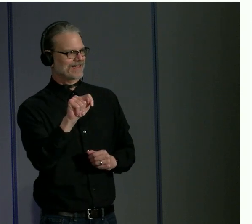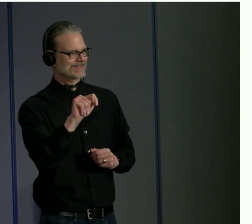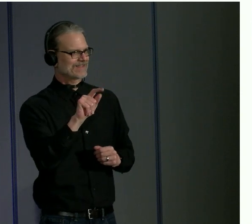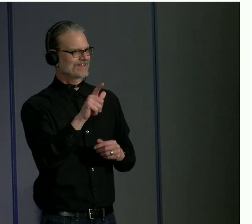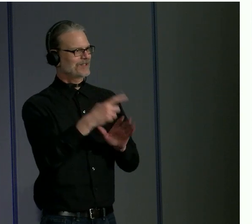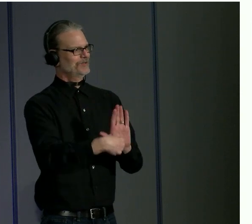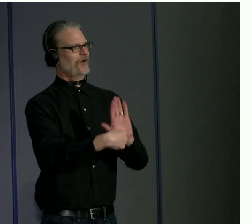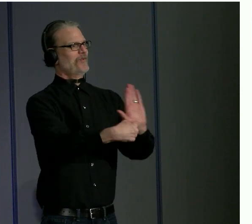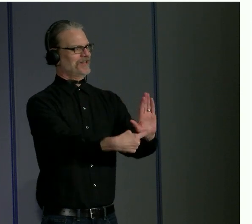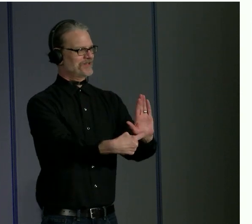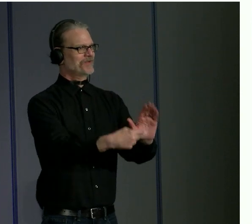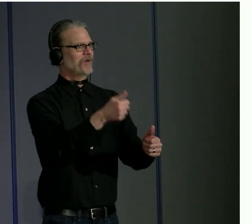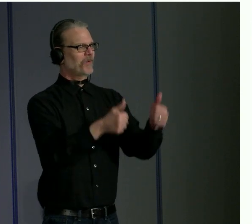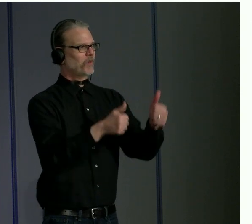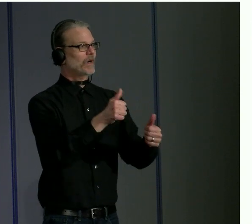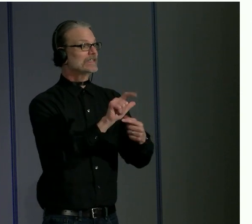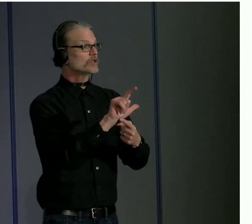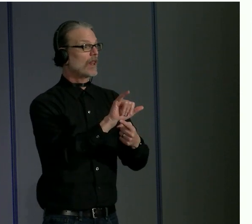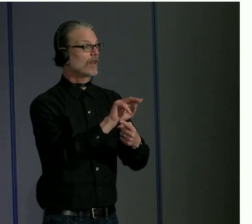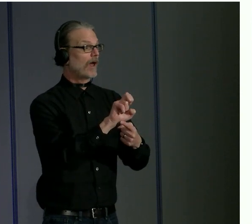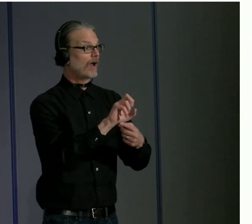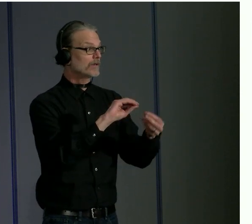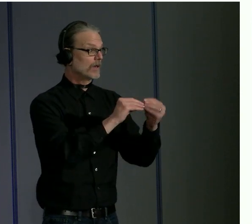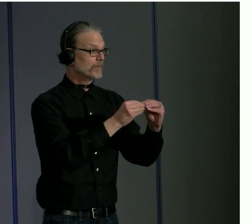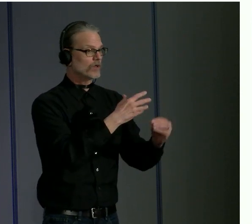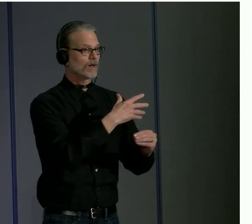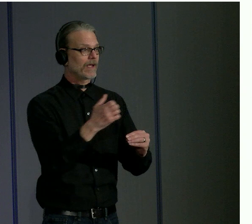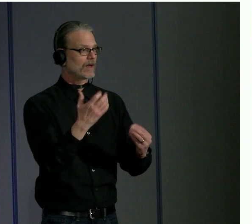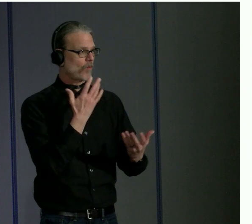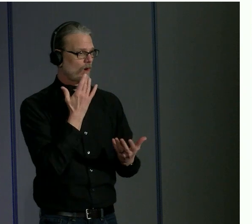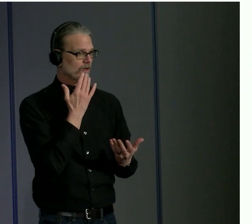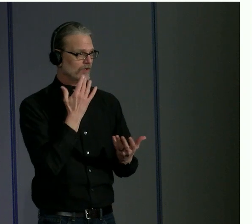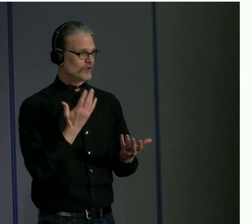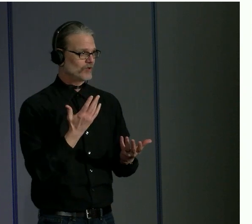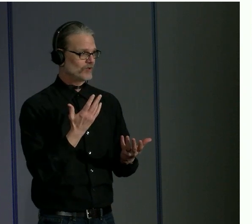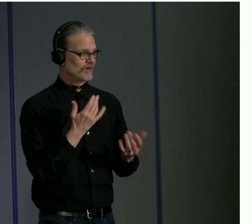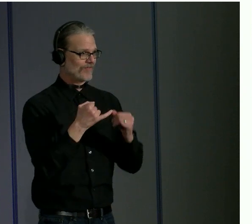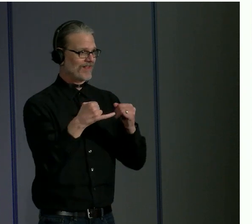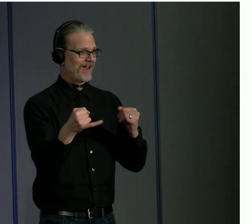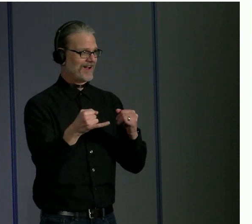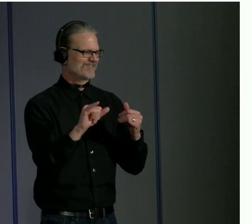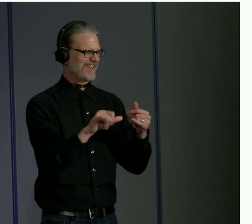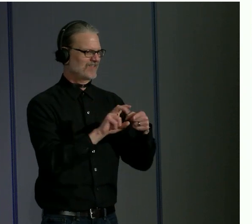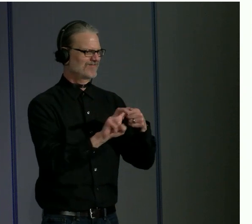them what line it's on and what color it is. Because the whole -- their whole system runs on